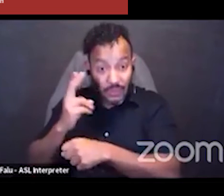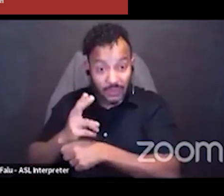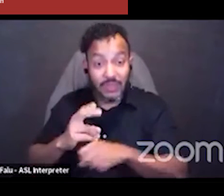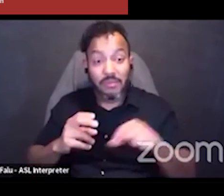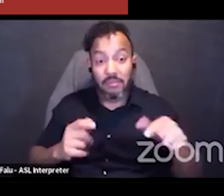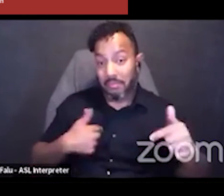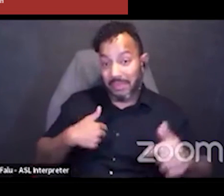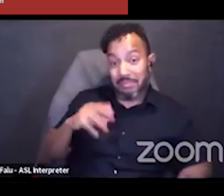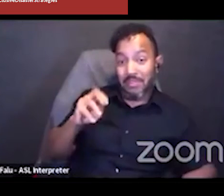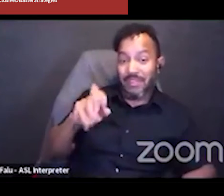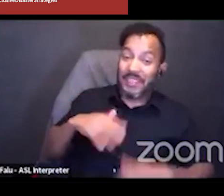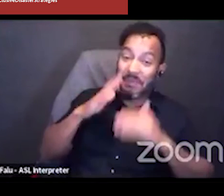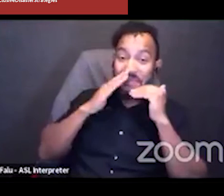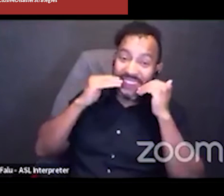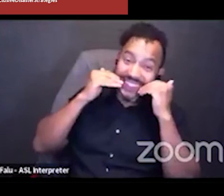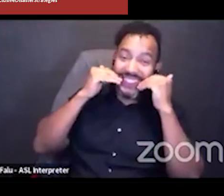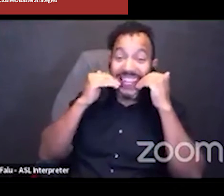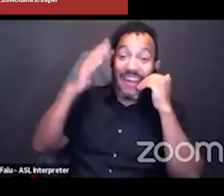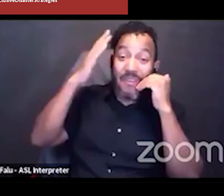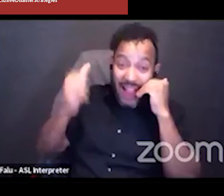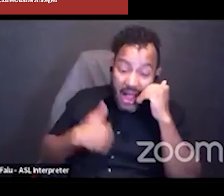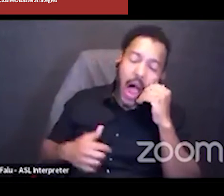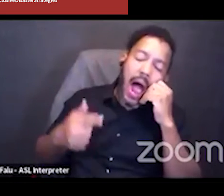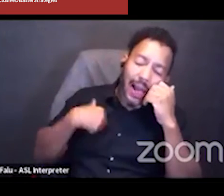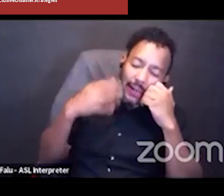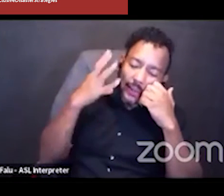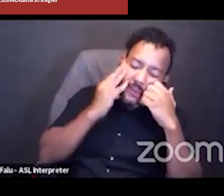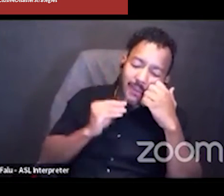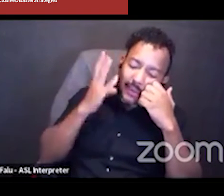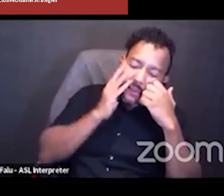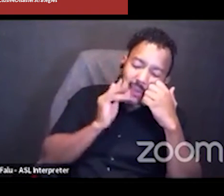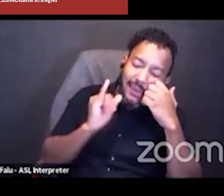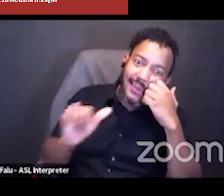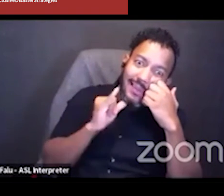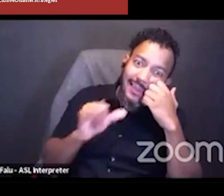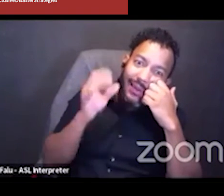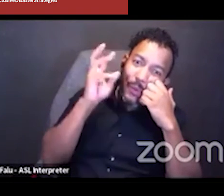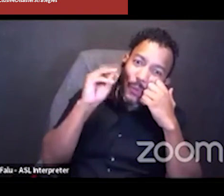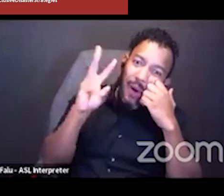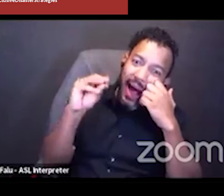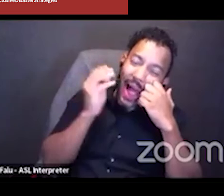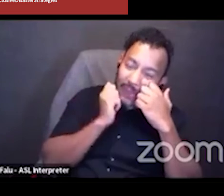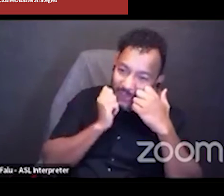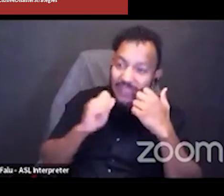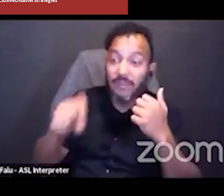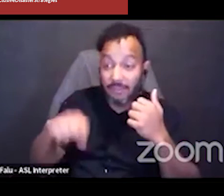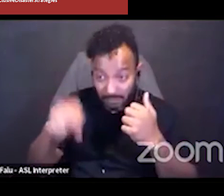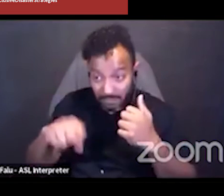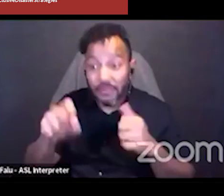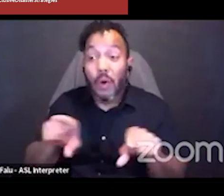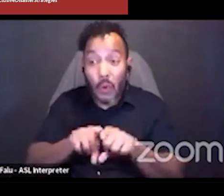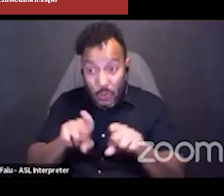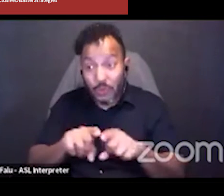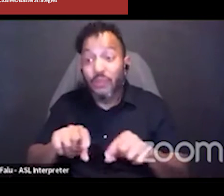REAADI would open up the Stafford Act to disability organizations that are doing the